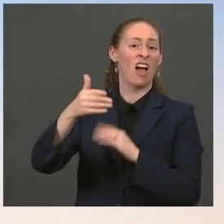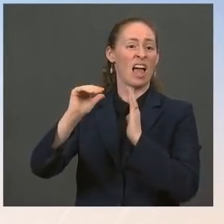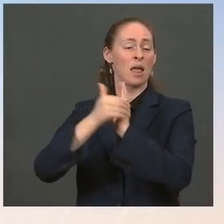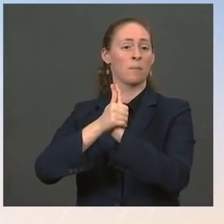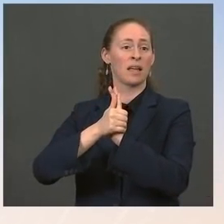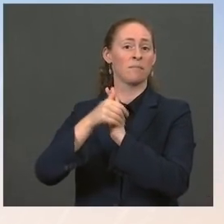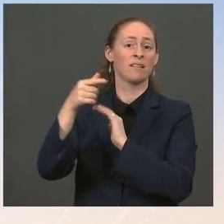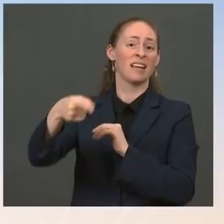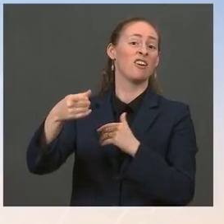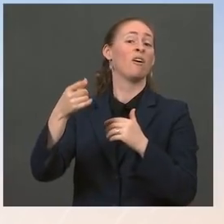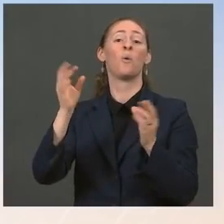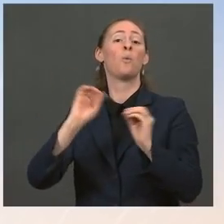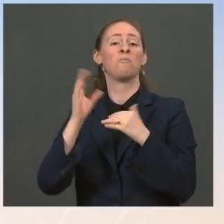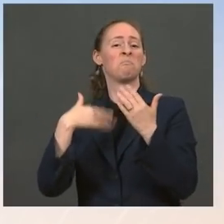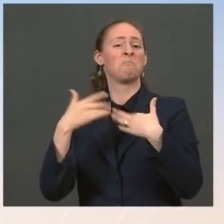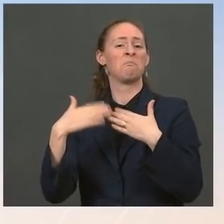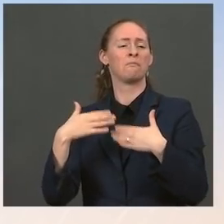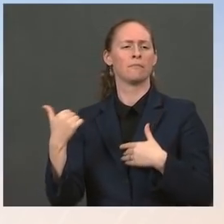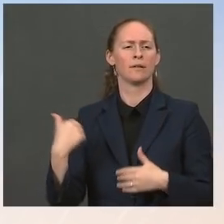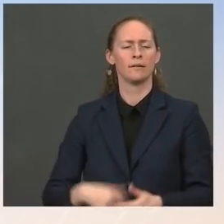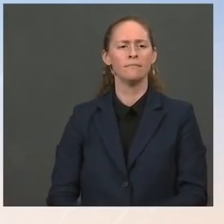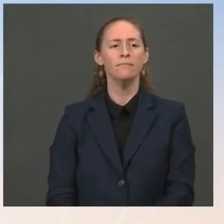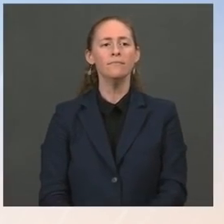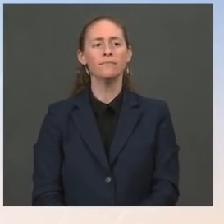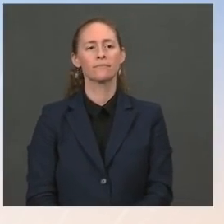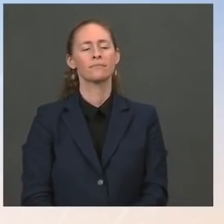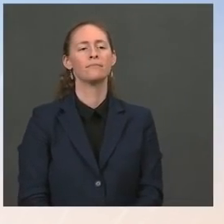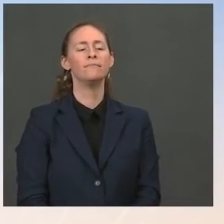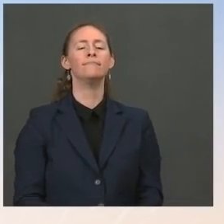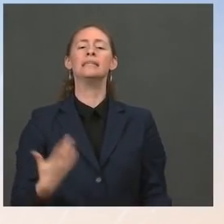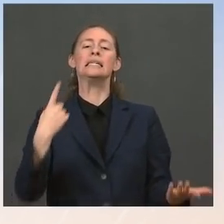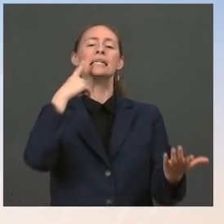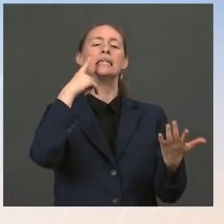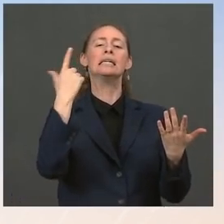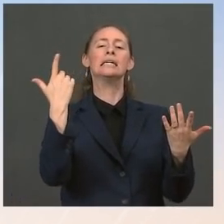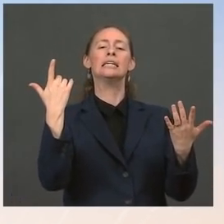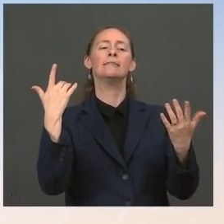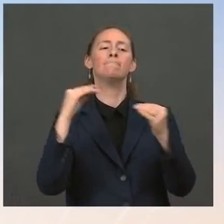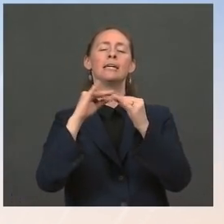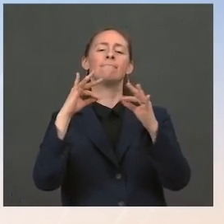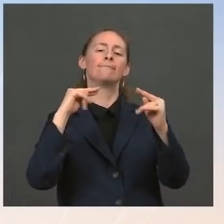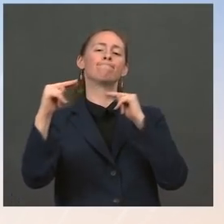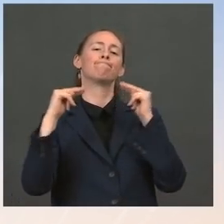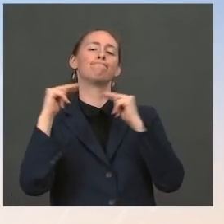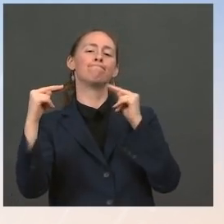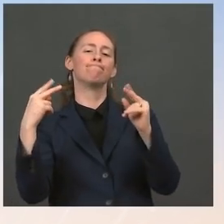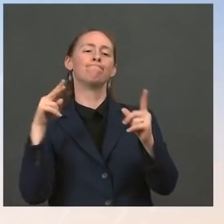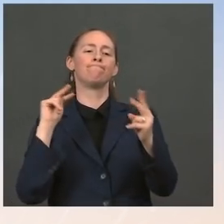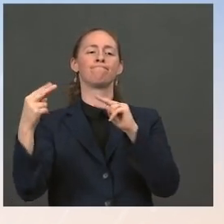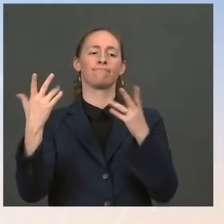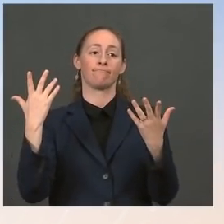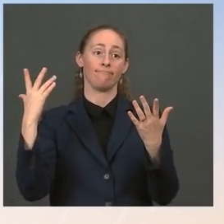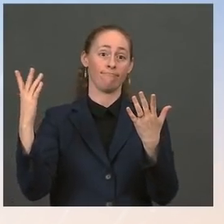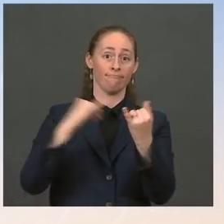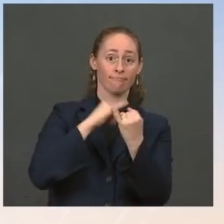Ms. Psaki: He's reflecting that it's a negotiation. It's ongoing. We don't know what the final product will look like. Go ahead.